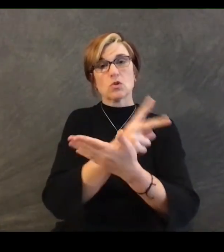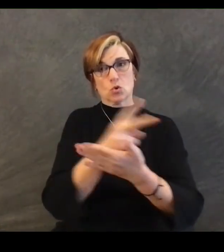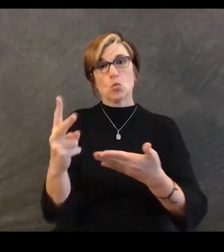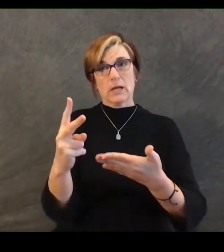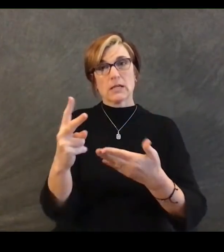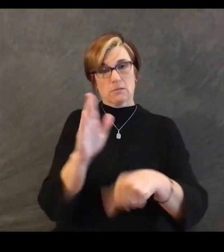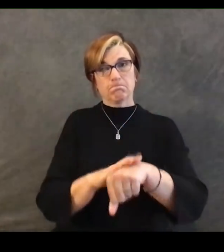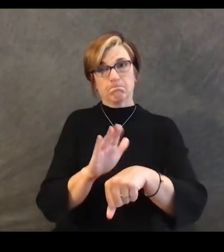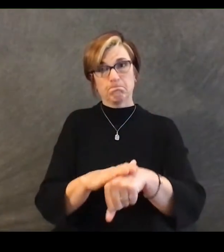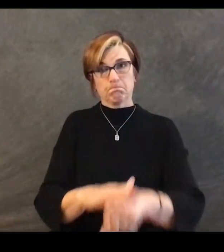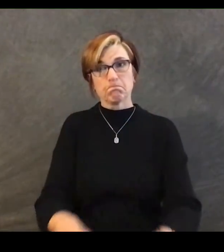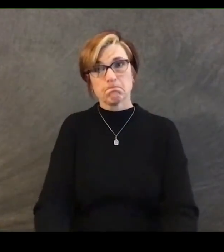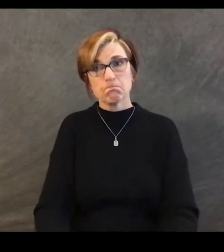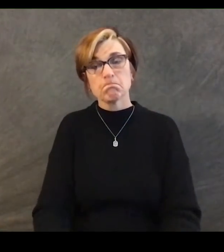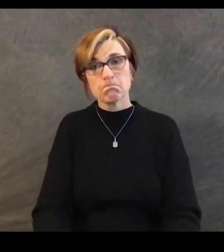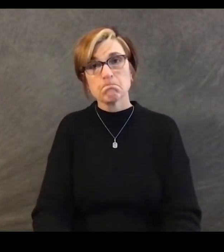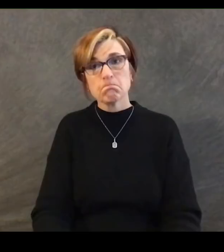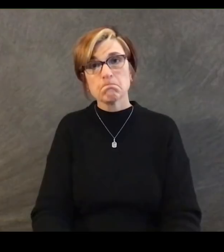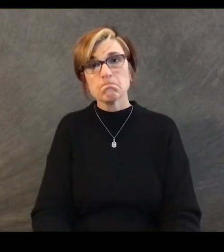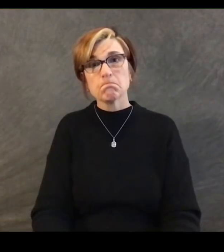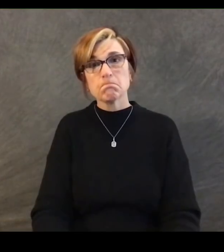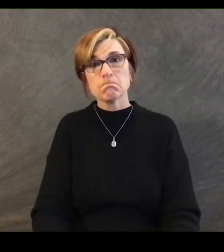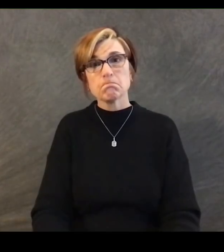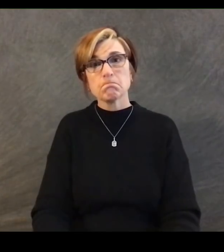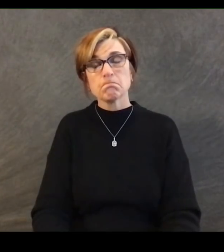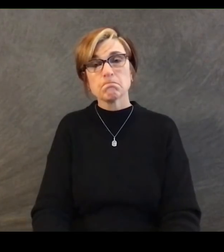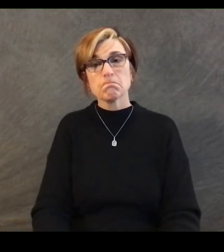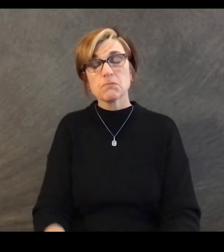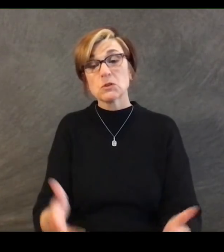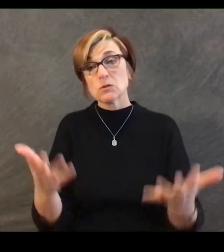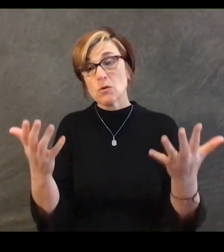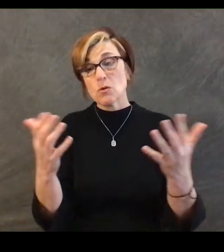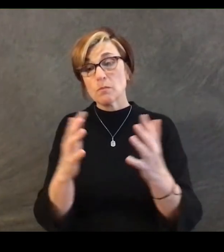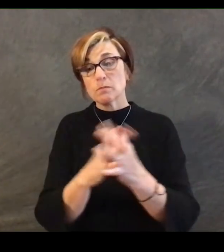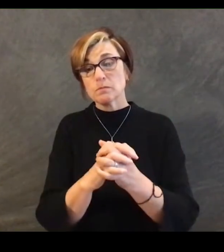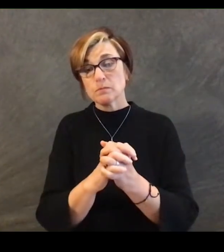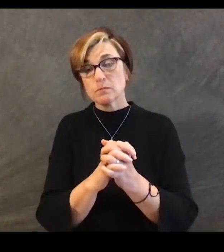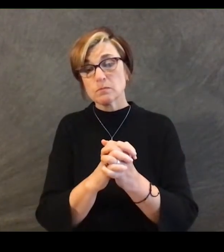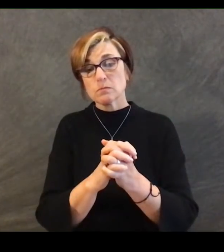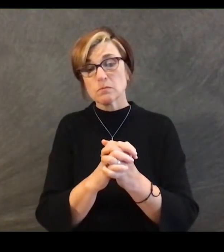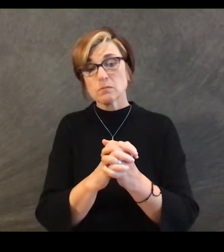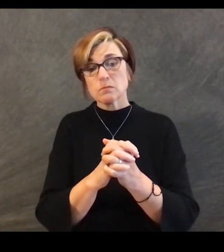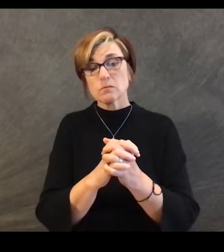you look and see at the kind of death that's been caused by